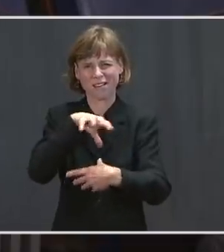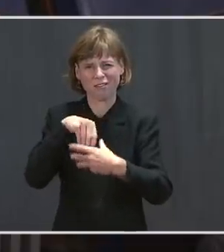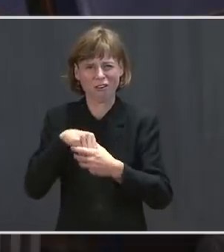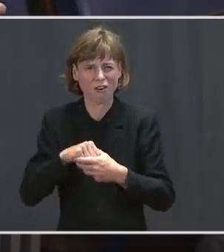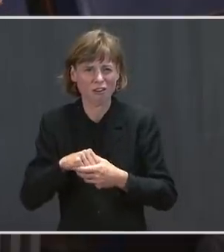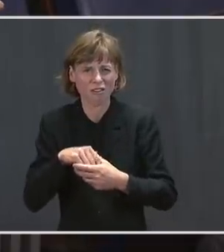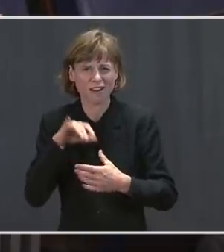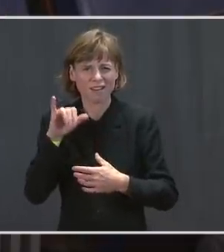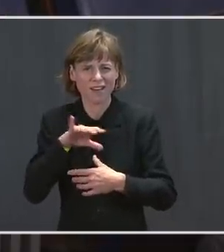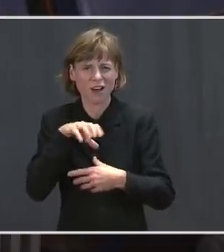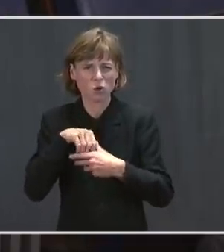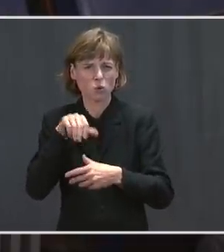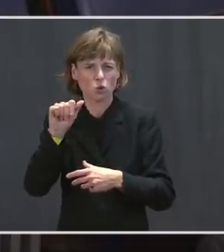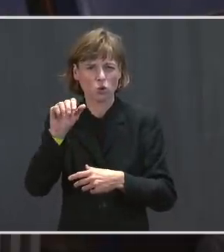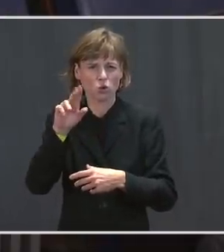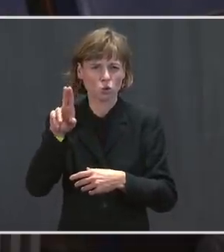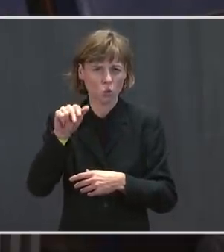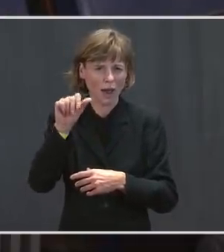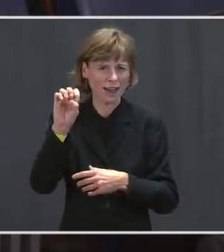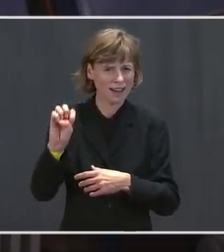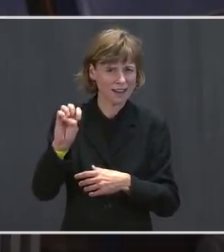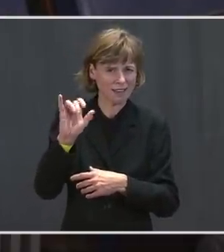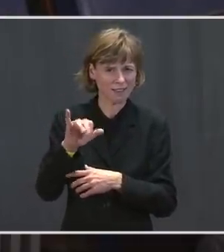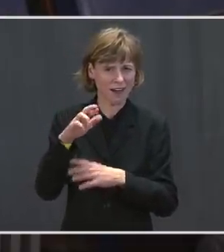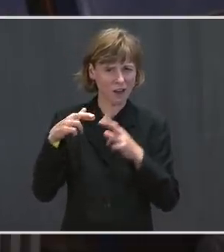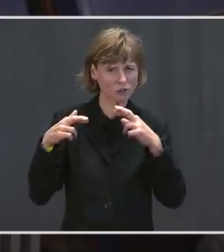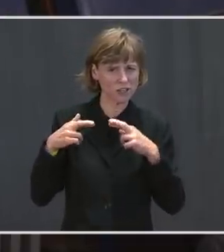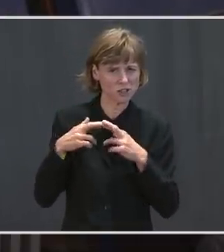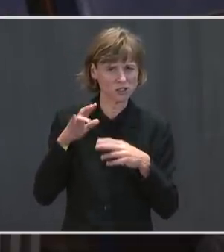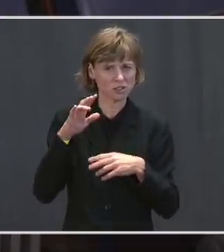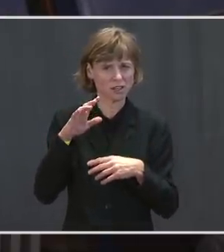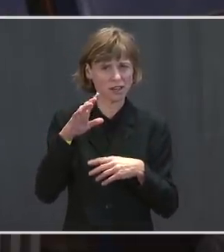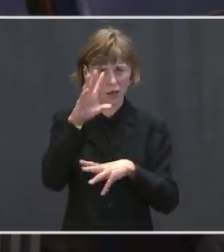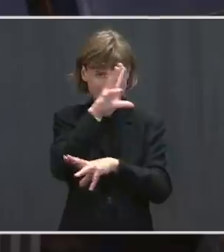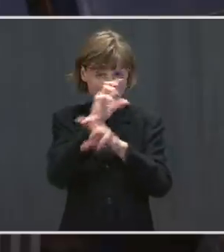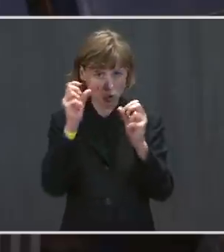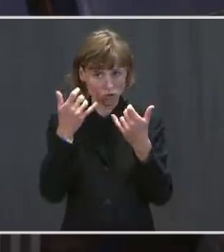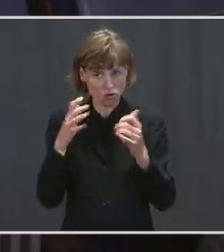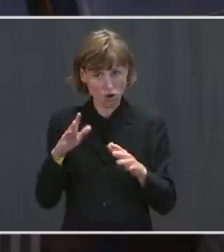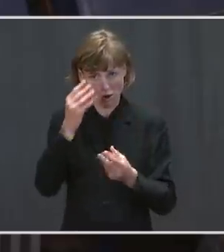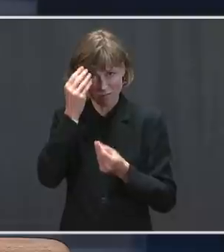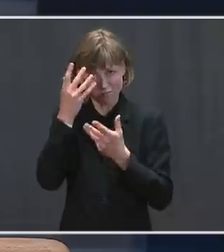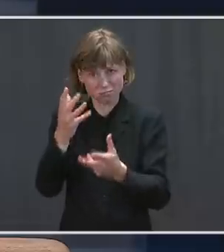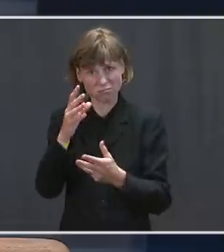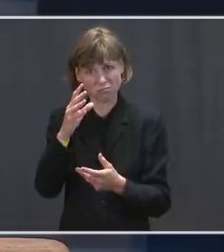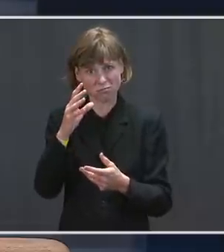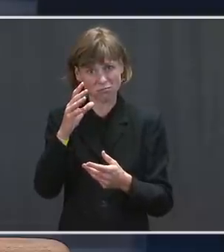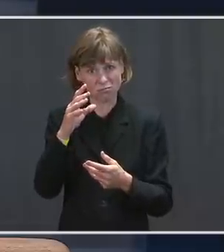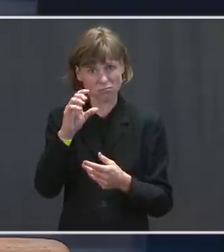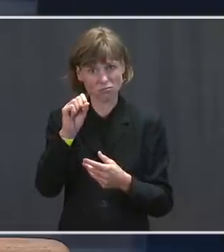in that region and has President Biden informed the leaders of Saudi Arabia and the UAE already? Mr. Sullivan: So, it does not extend